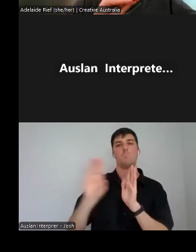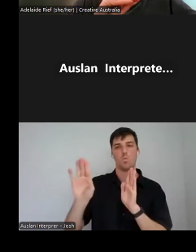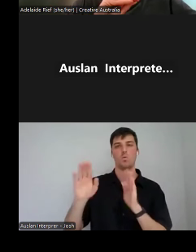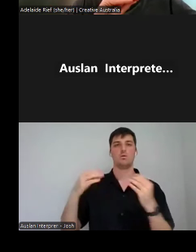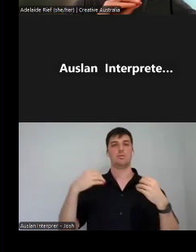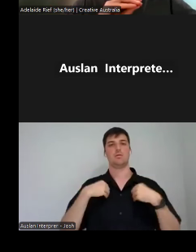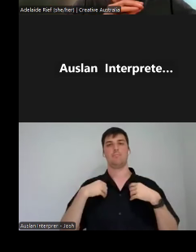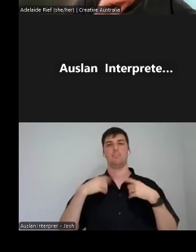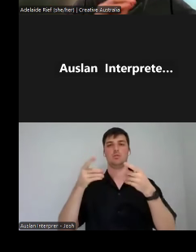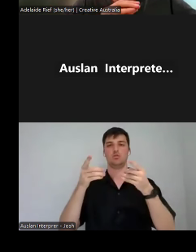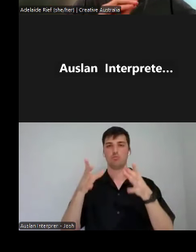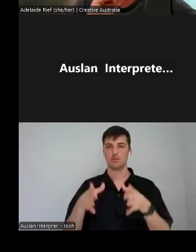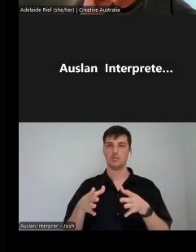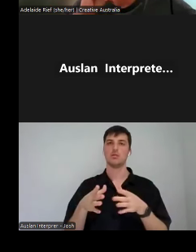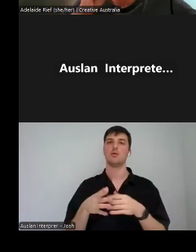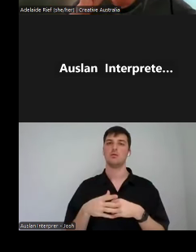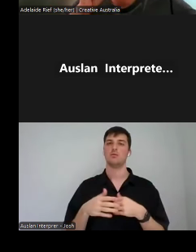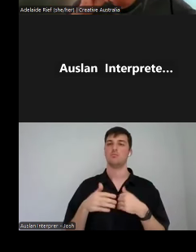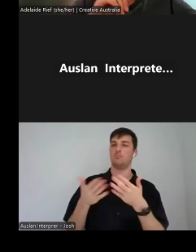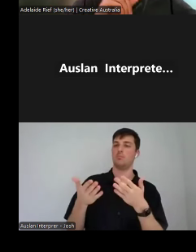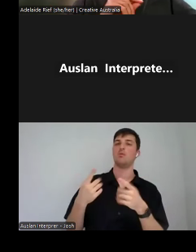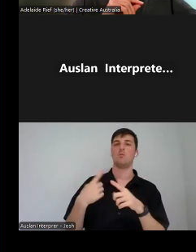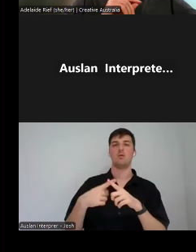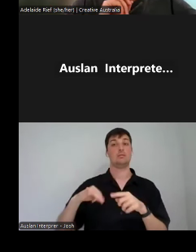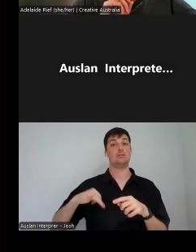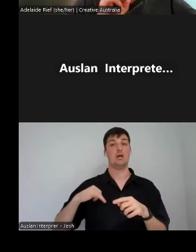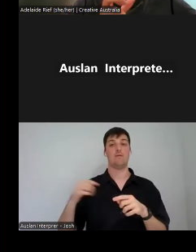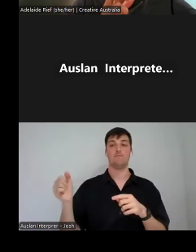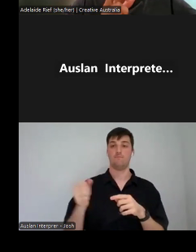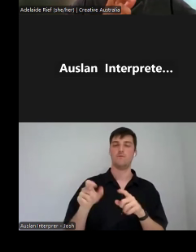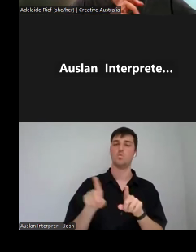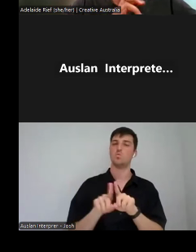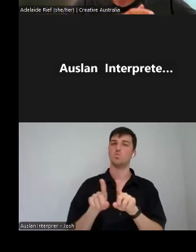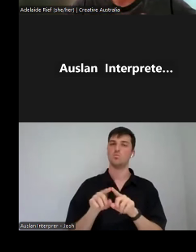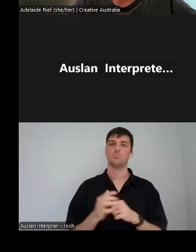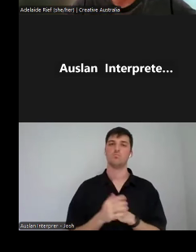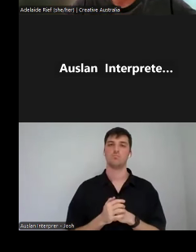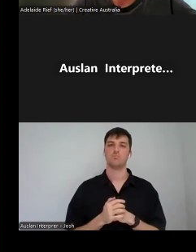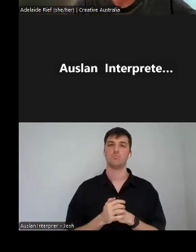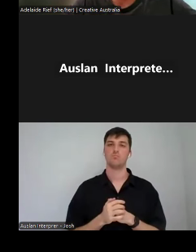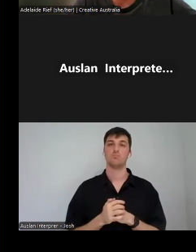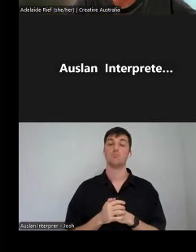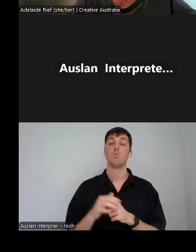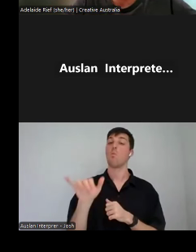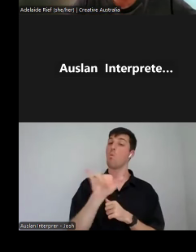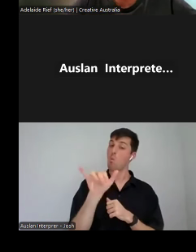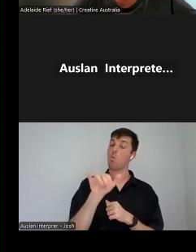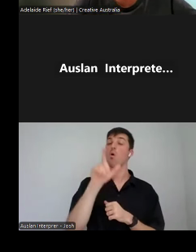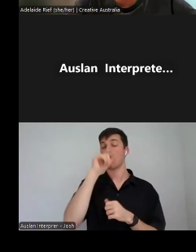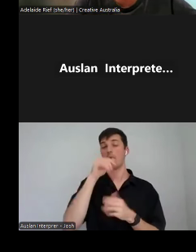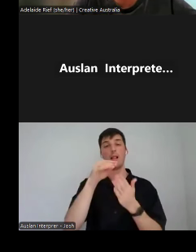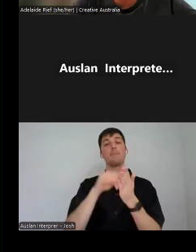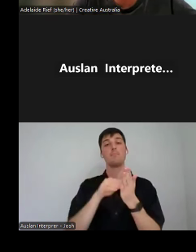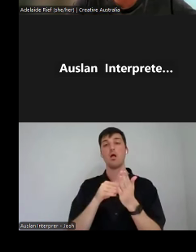of your organisation along with key staff. Or you can apply to send your Board and staff members or